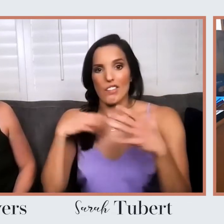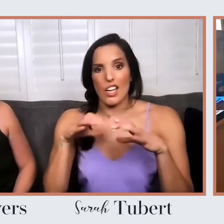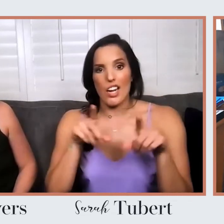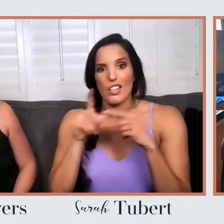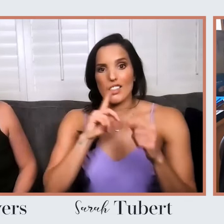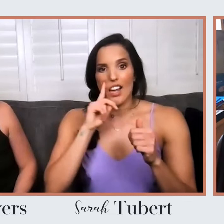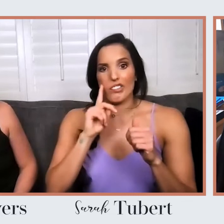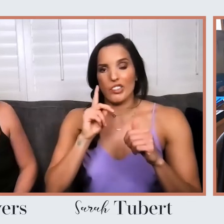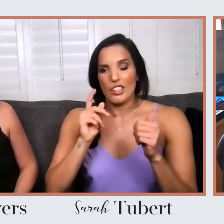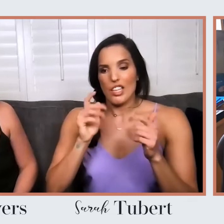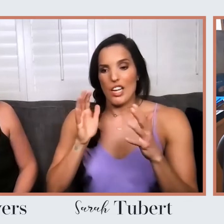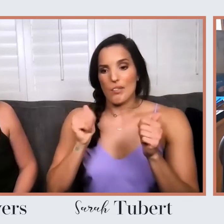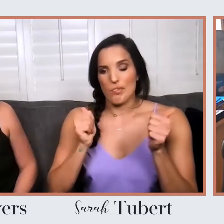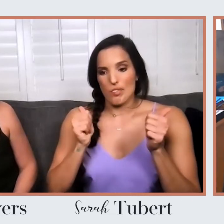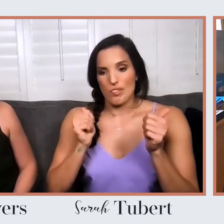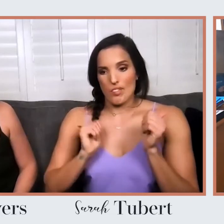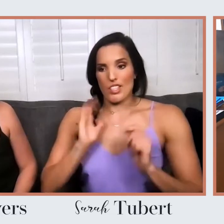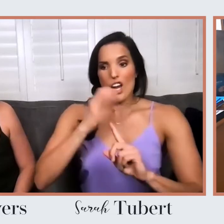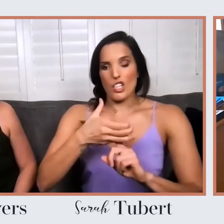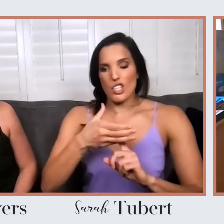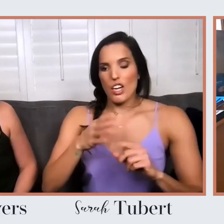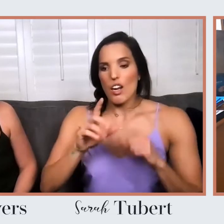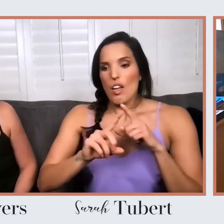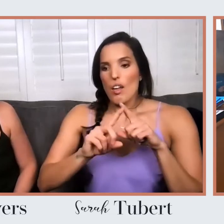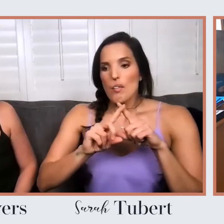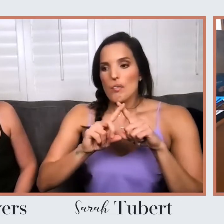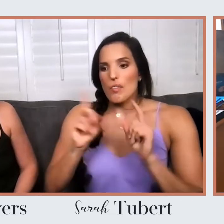that I've done as a deaf character,